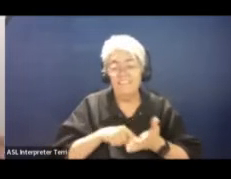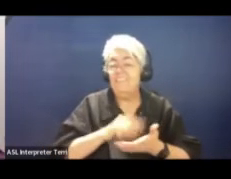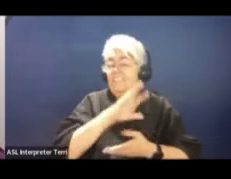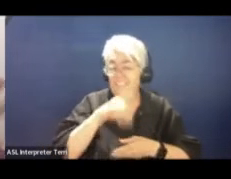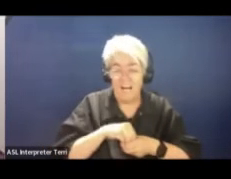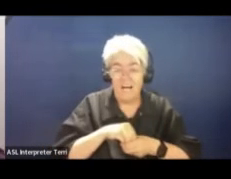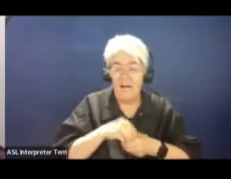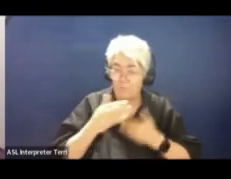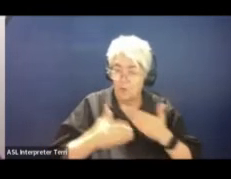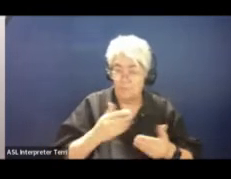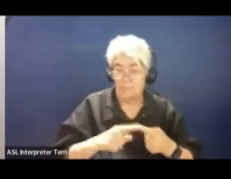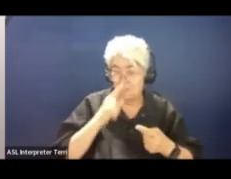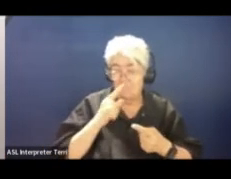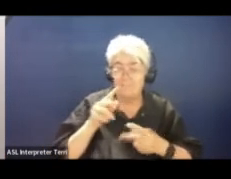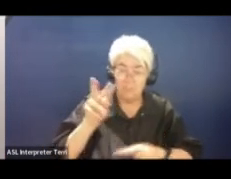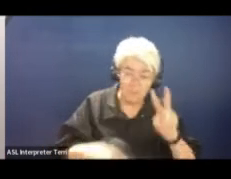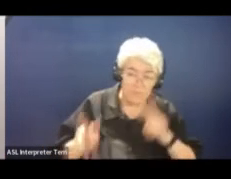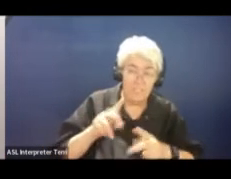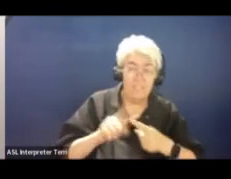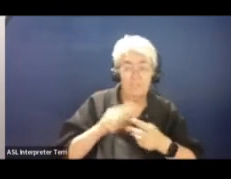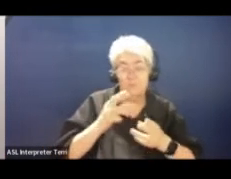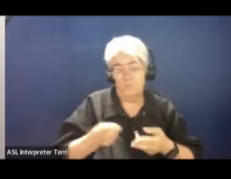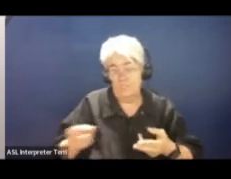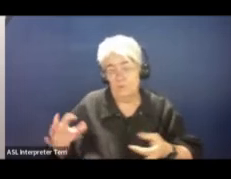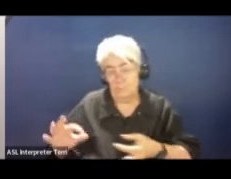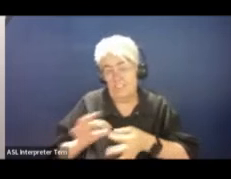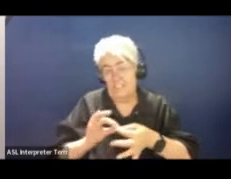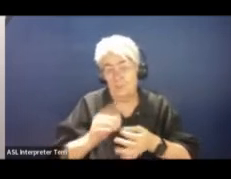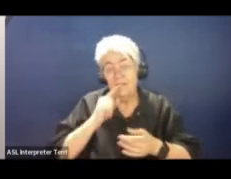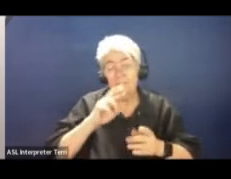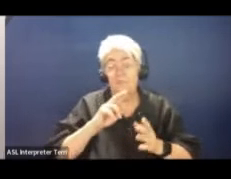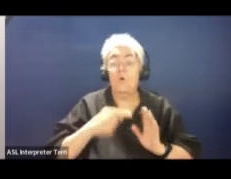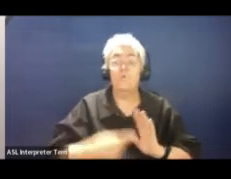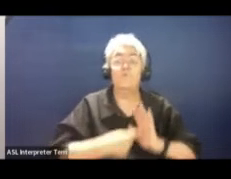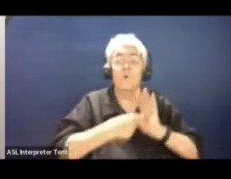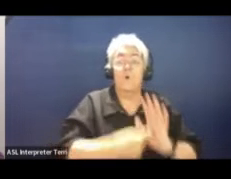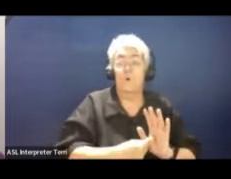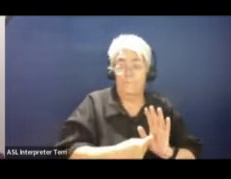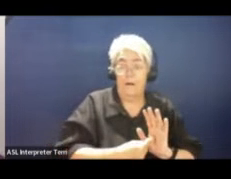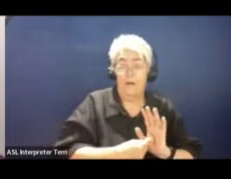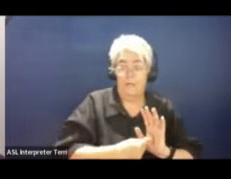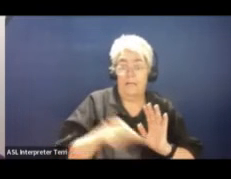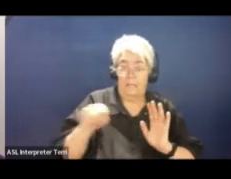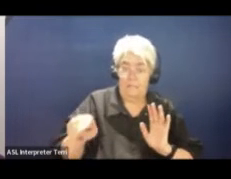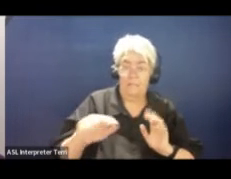to screening to resource connection is actually role modeling a lot of the techniques in the symptoms, accommodations